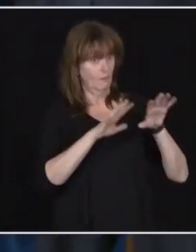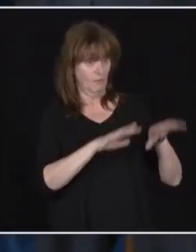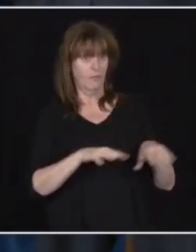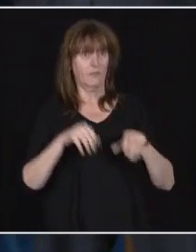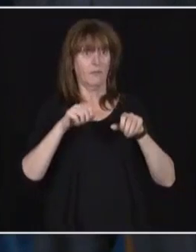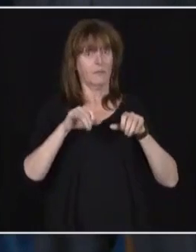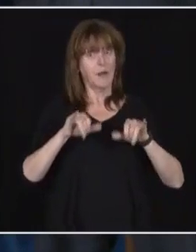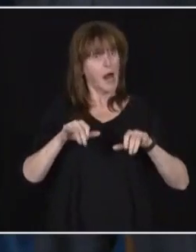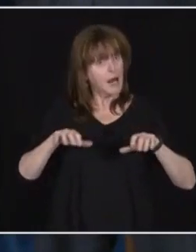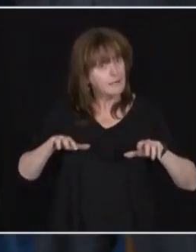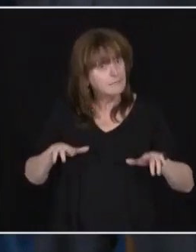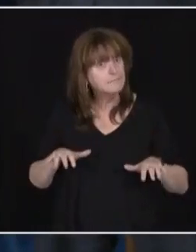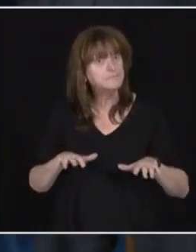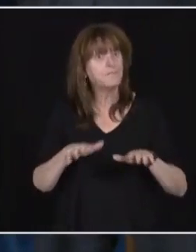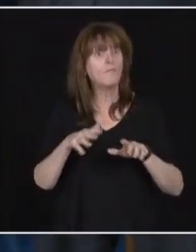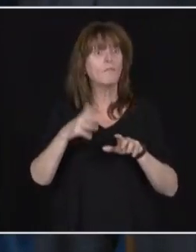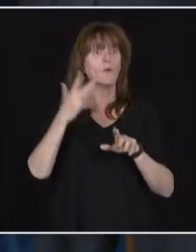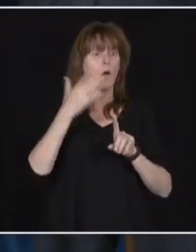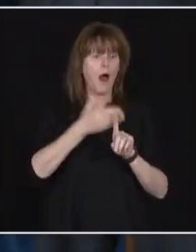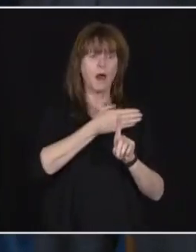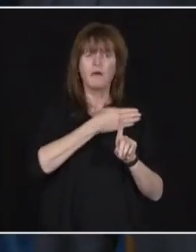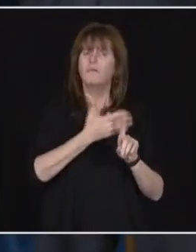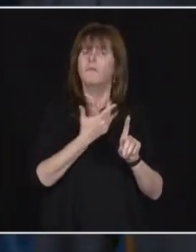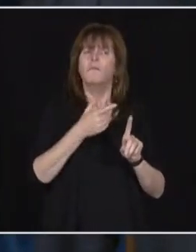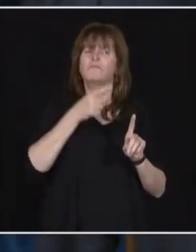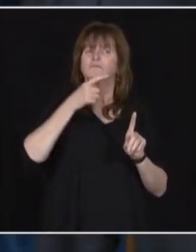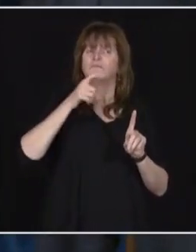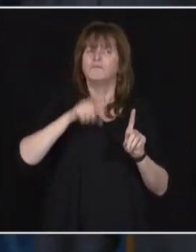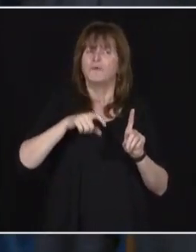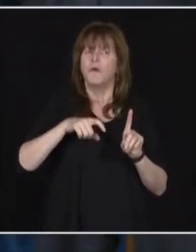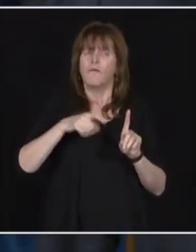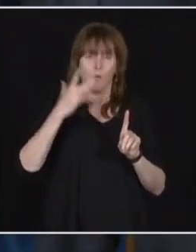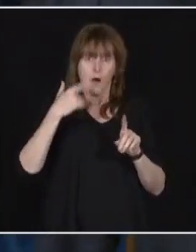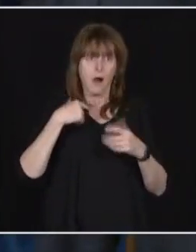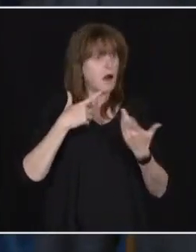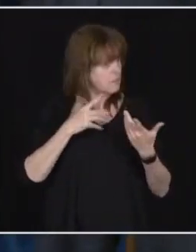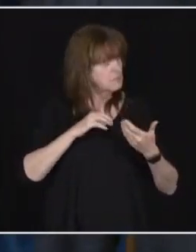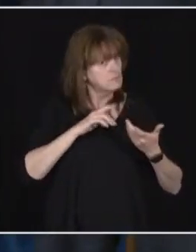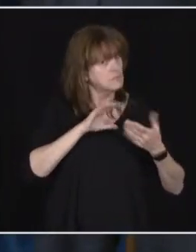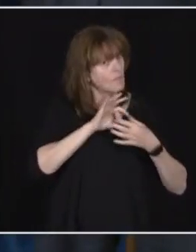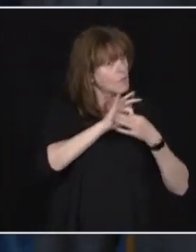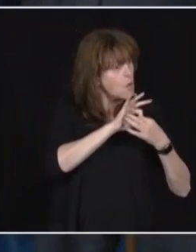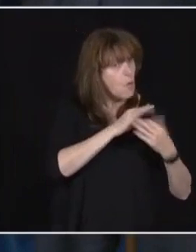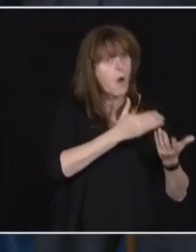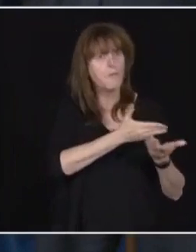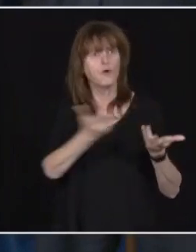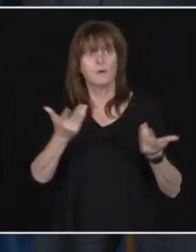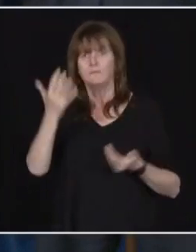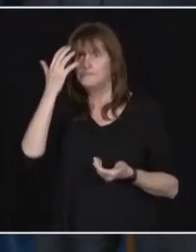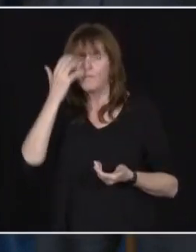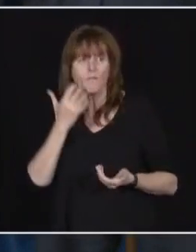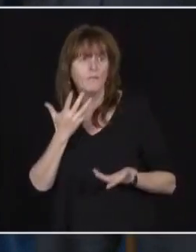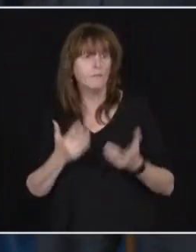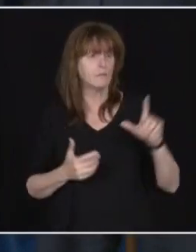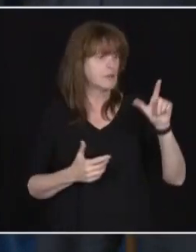of health. We are taking this action today because up until now it really hasn't been necessary. We had incredible cooperation with hospitals